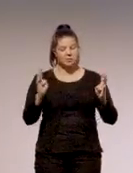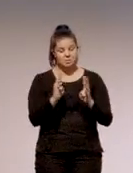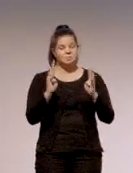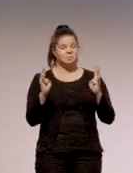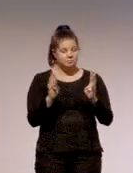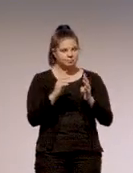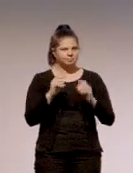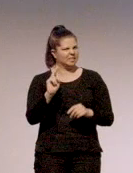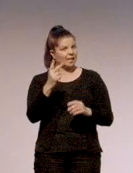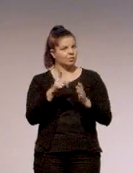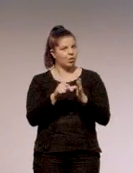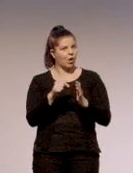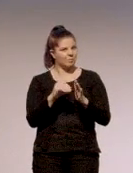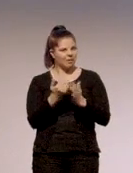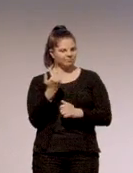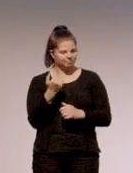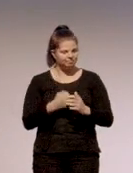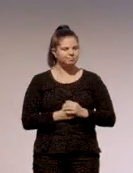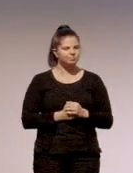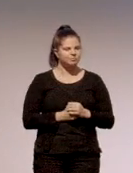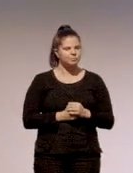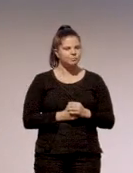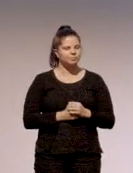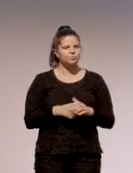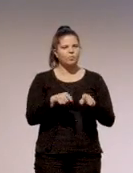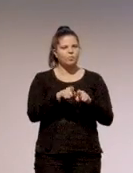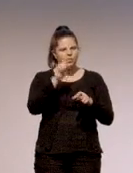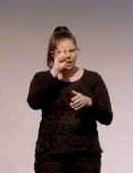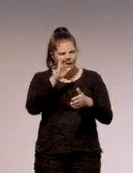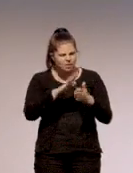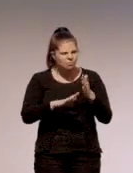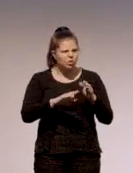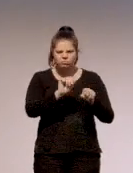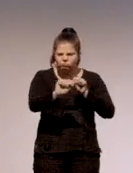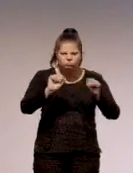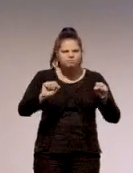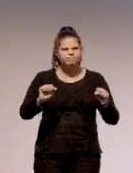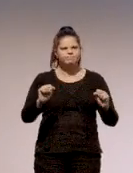but the second part is to actually bring experts in field into South Australia and have a chance for them to talk through with that